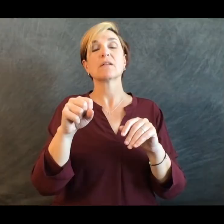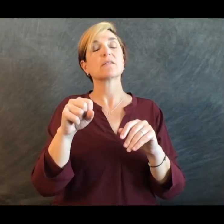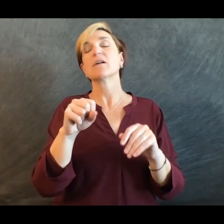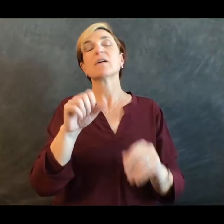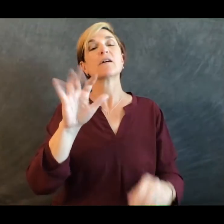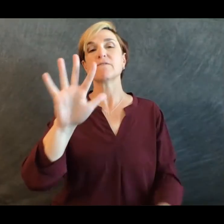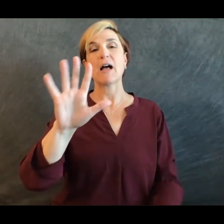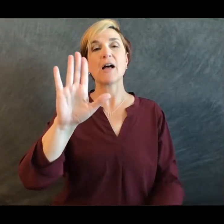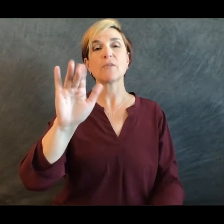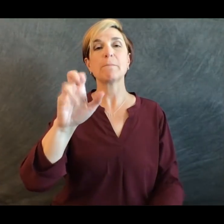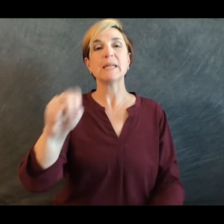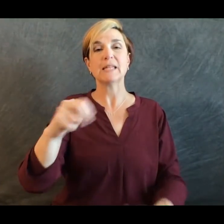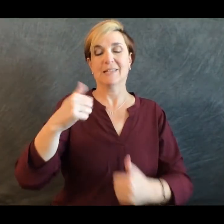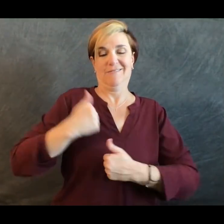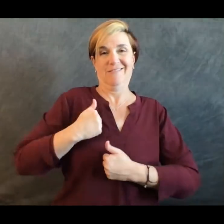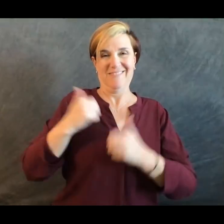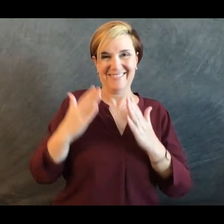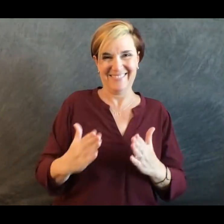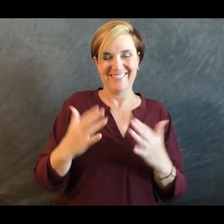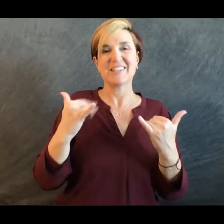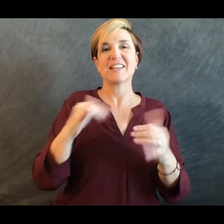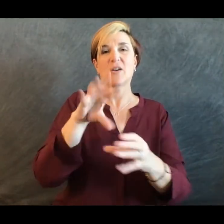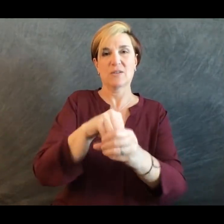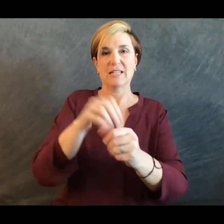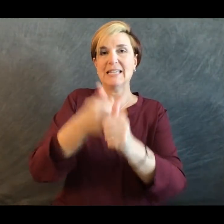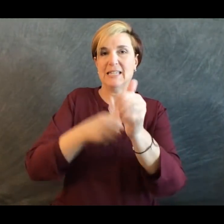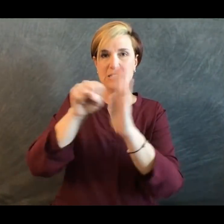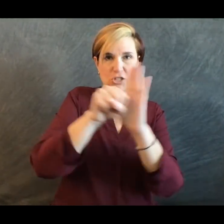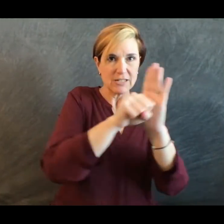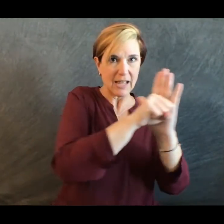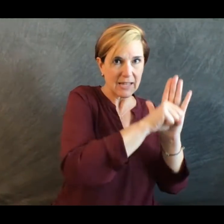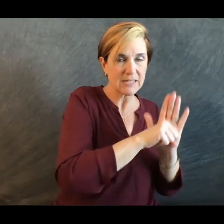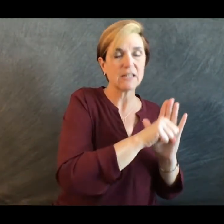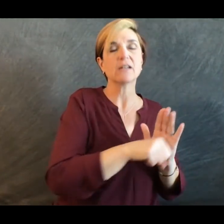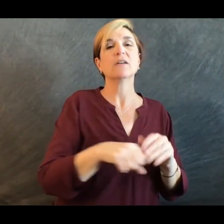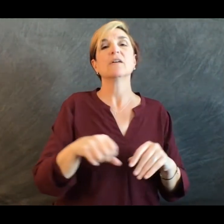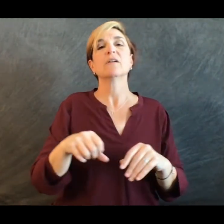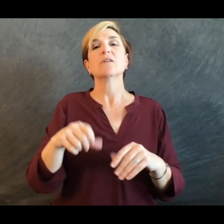direction more than 4,700 active duty military personnel have been deployed